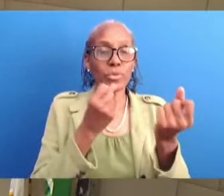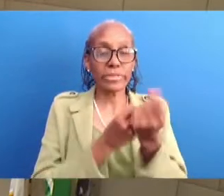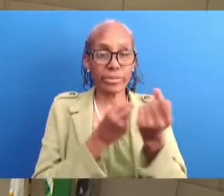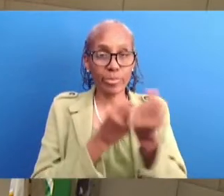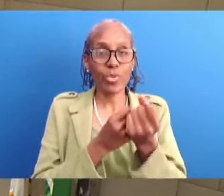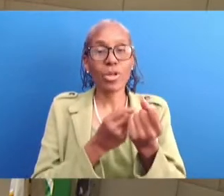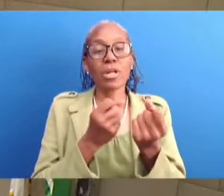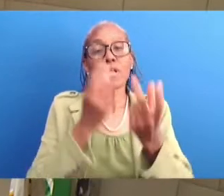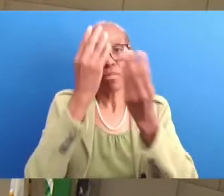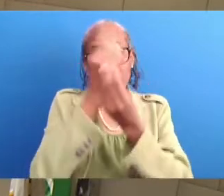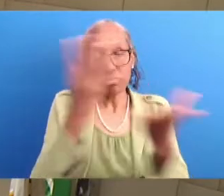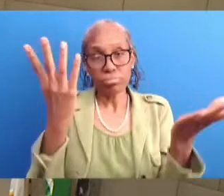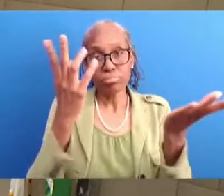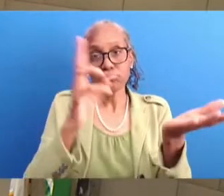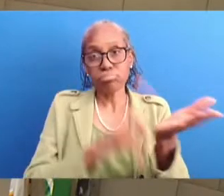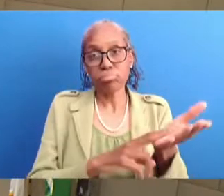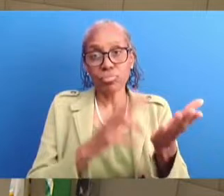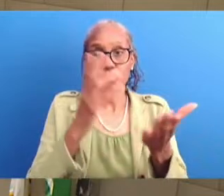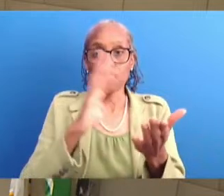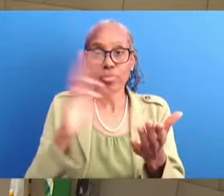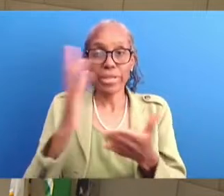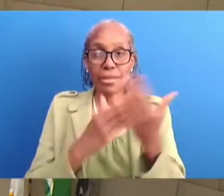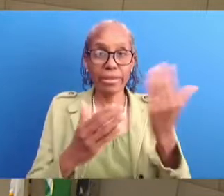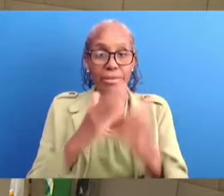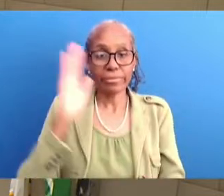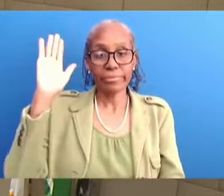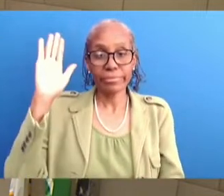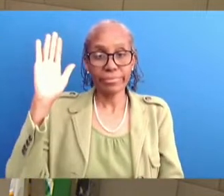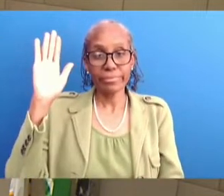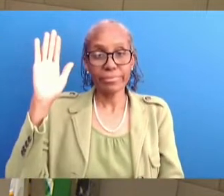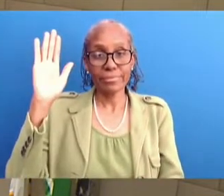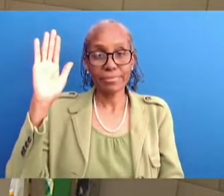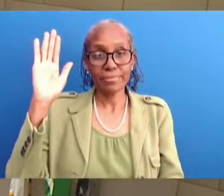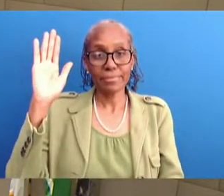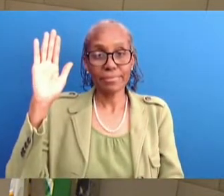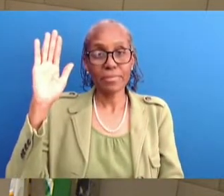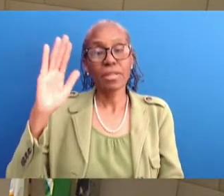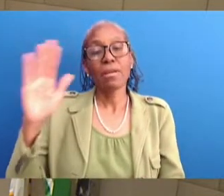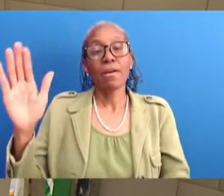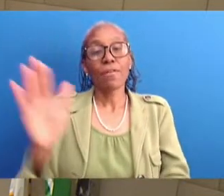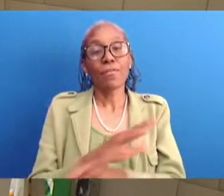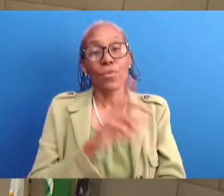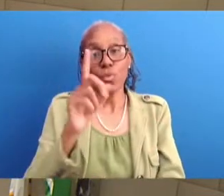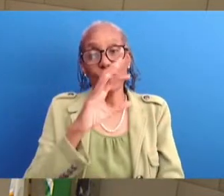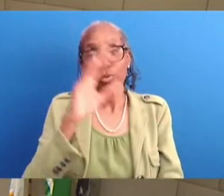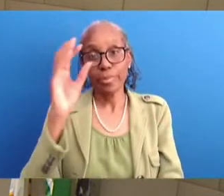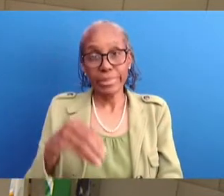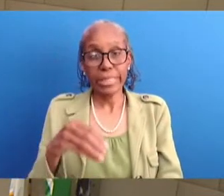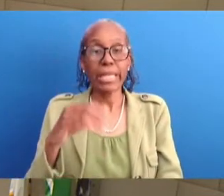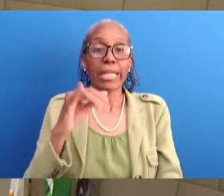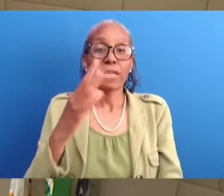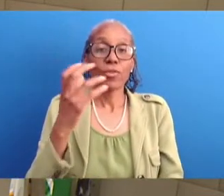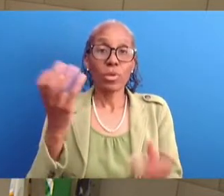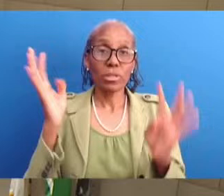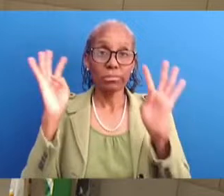SO AT THIS TIME, ALL OF THOSE IN FAVOR OF THE RESOLUTION PLEASE